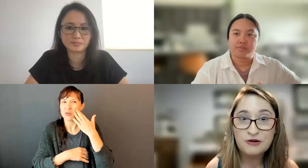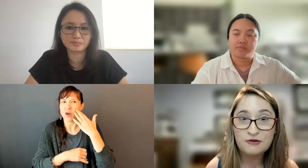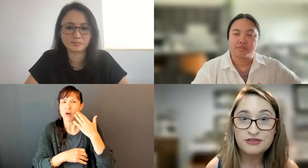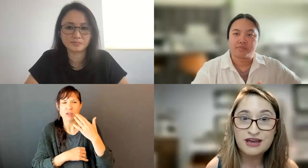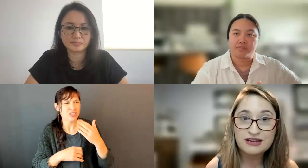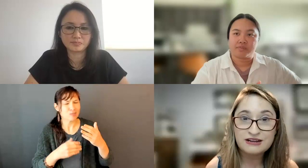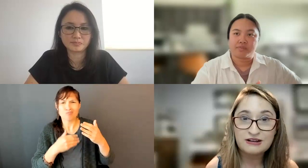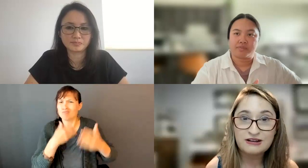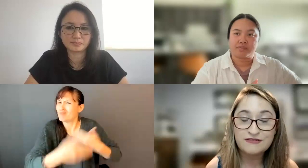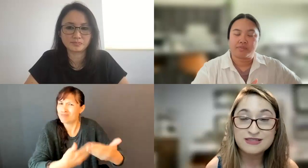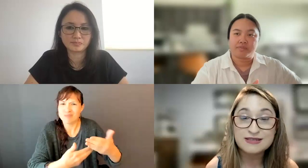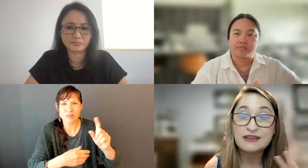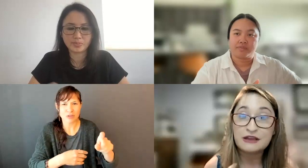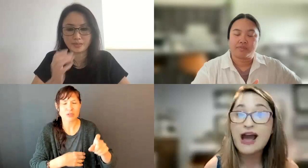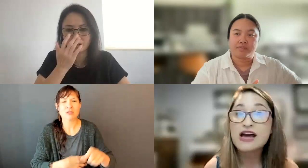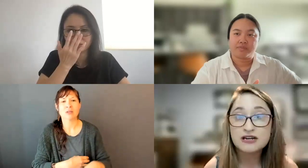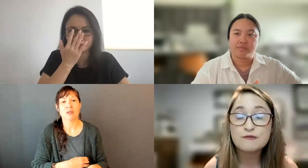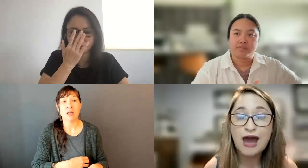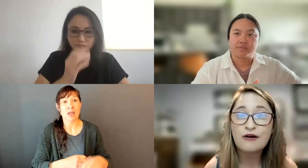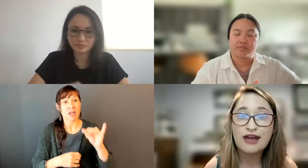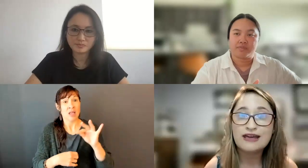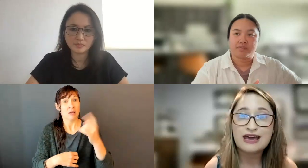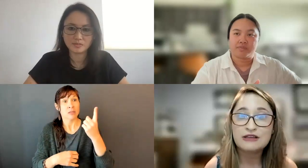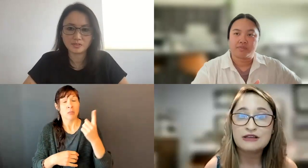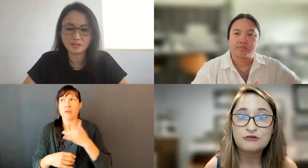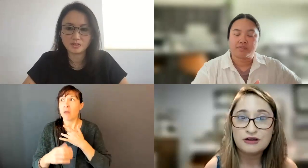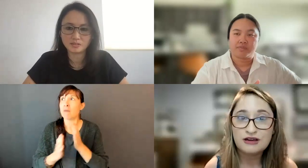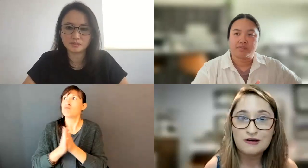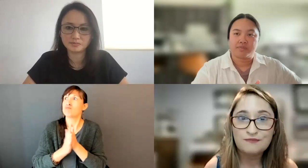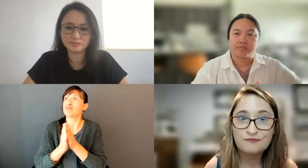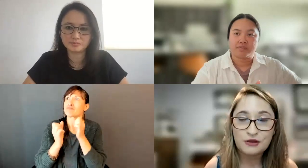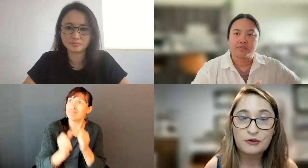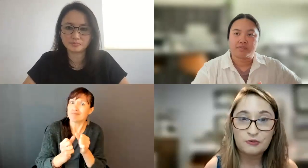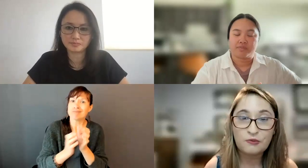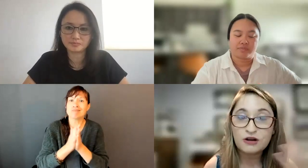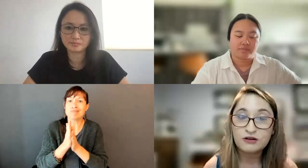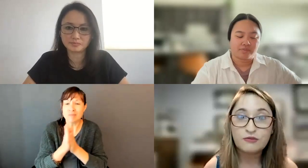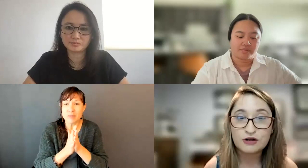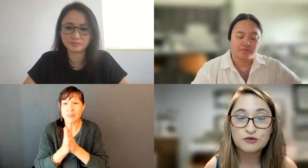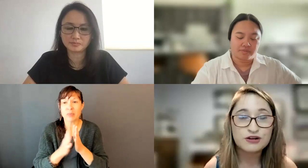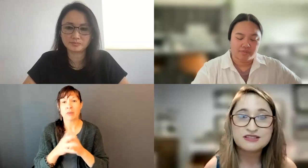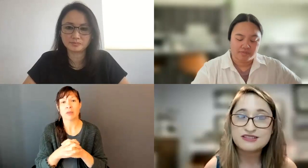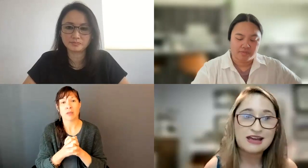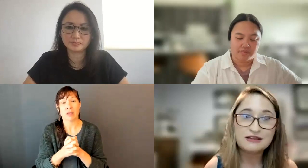and know that if it's something that you're passionate about and that you, you know, work towards,